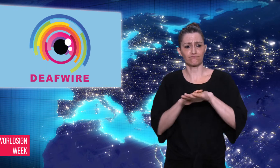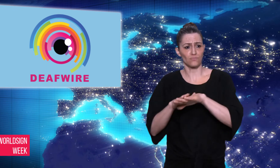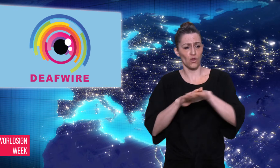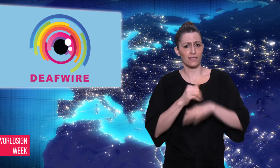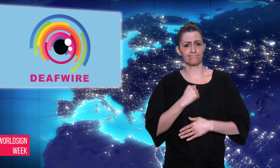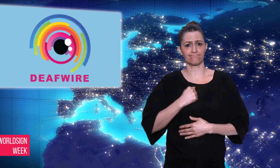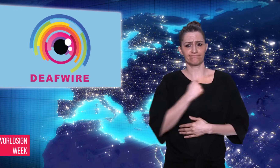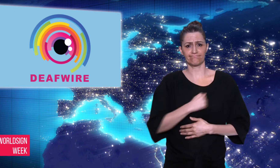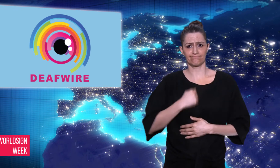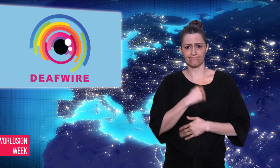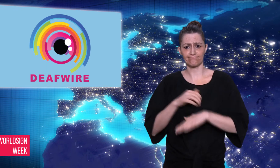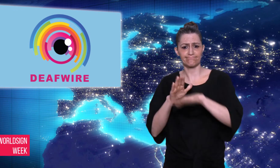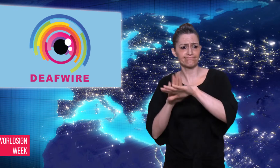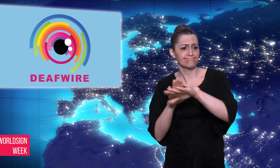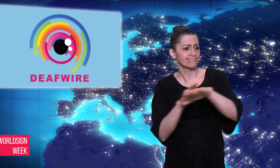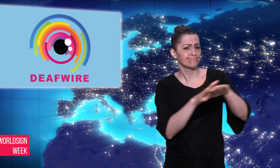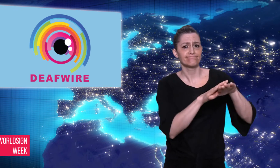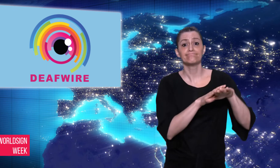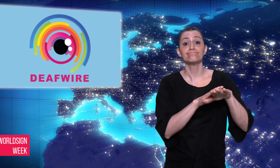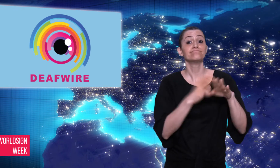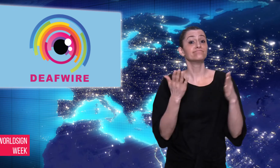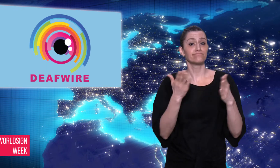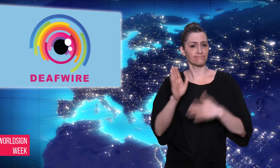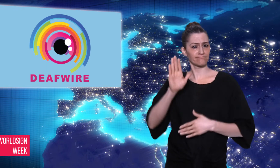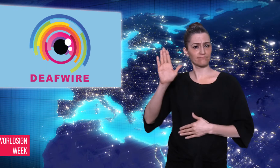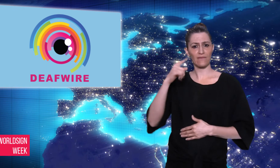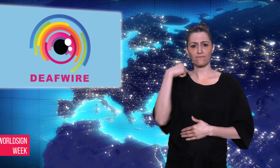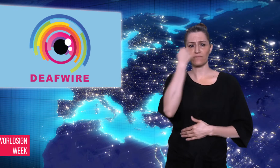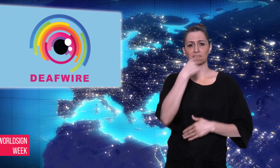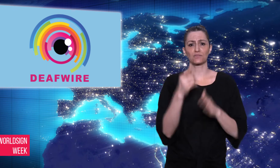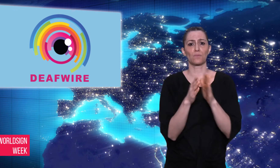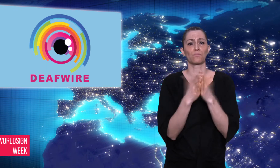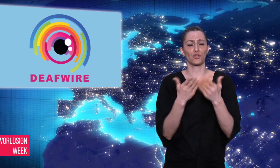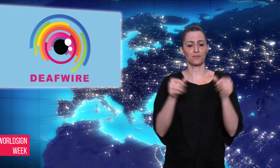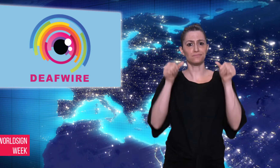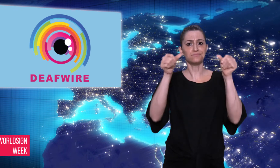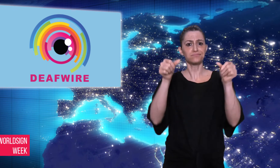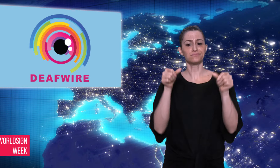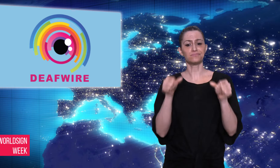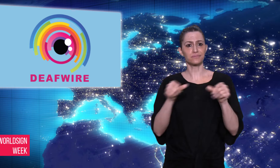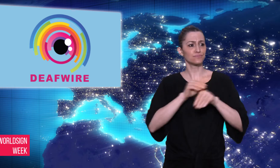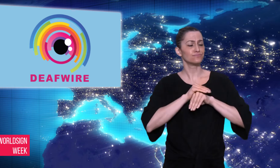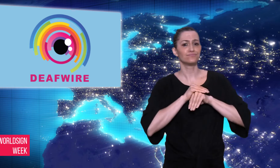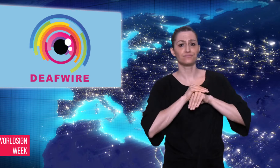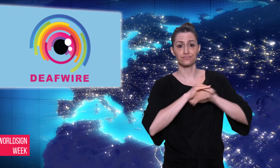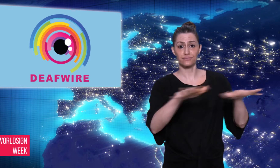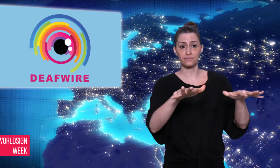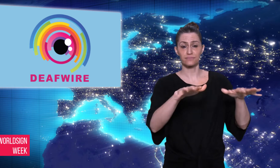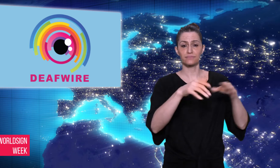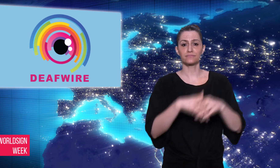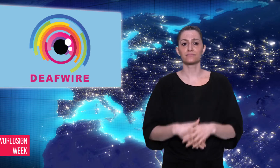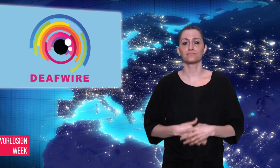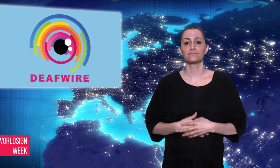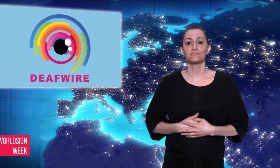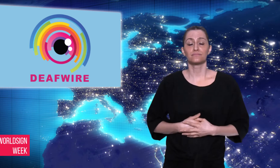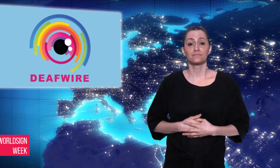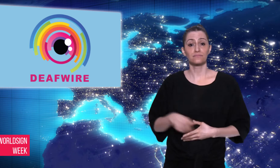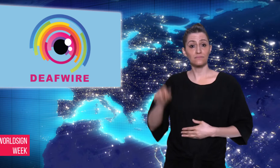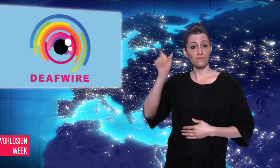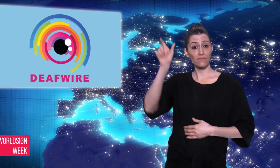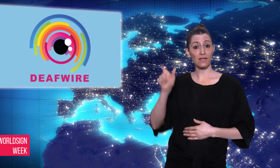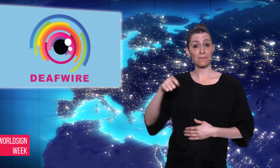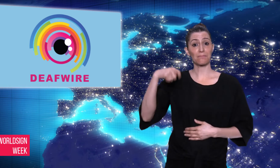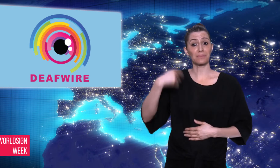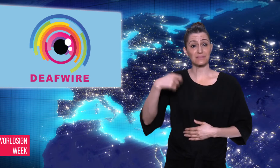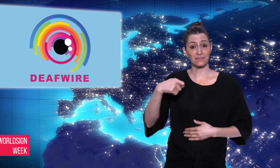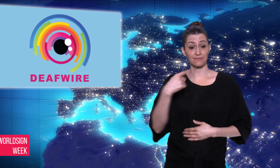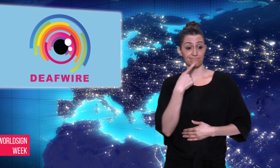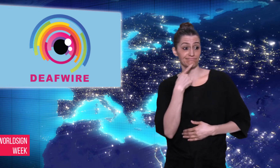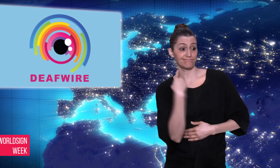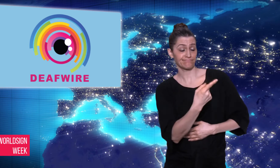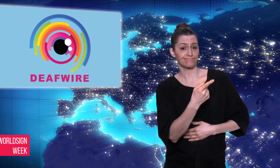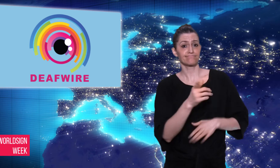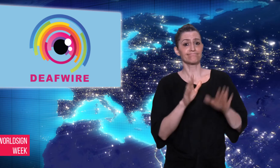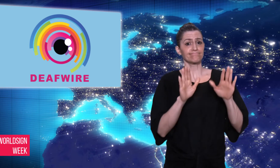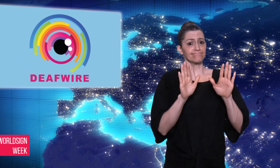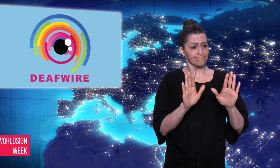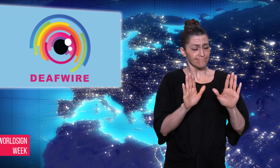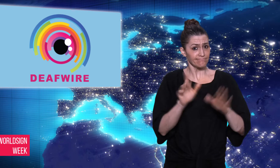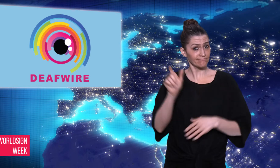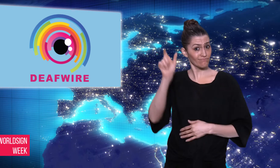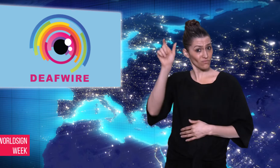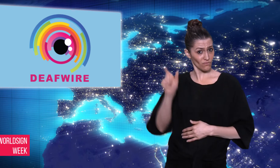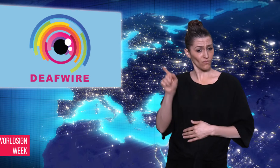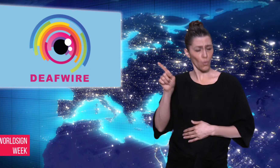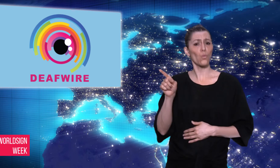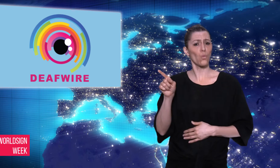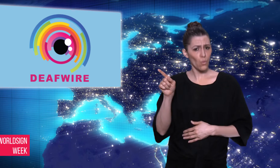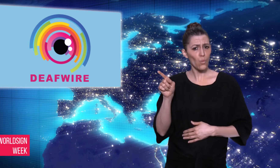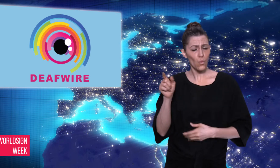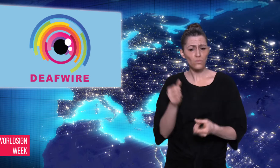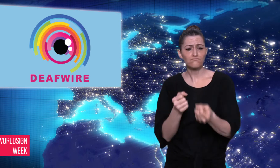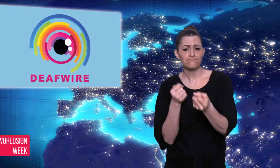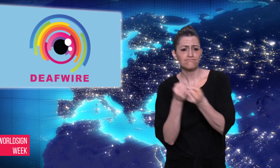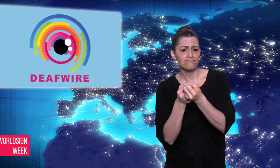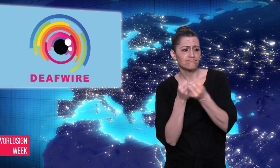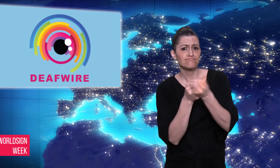an apology, and the President apologized through a Facebook